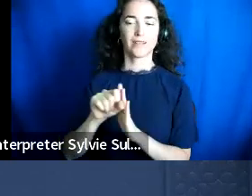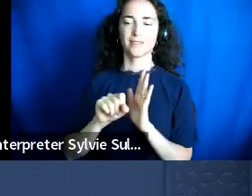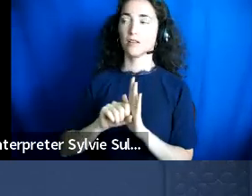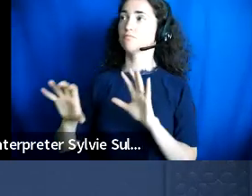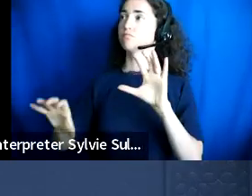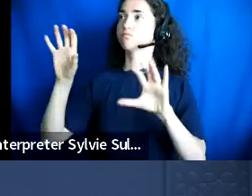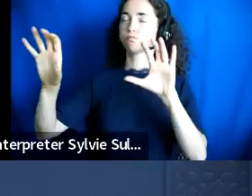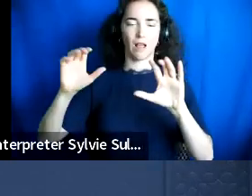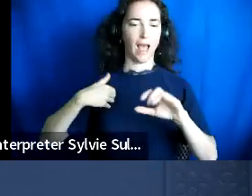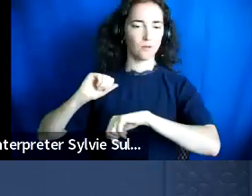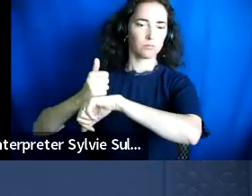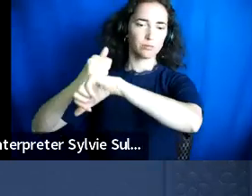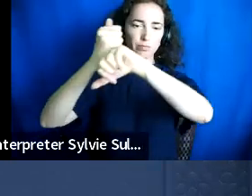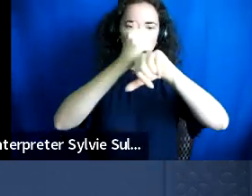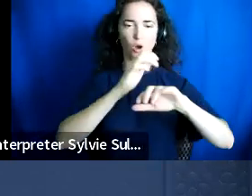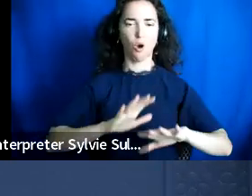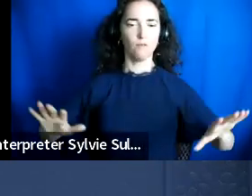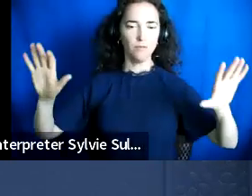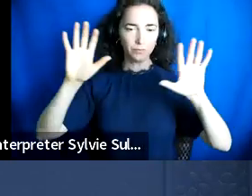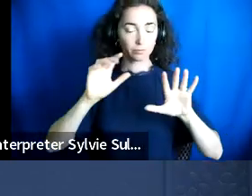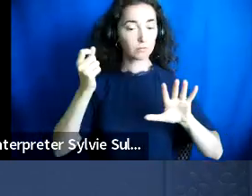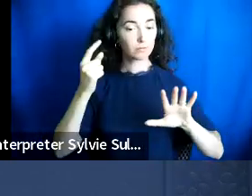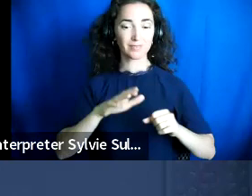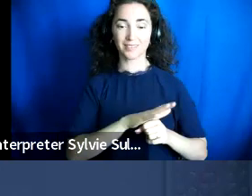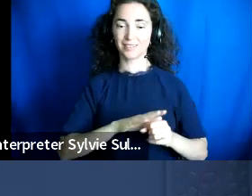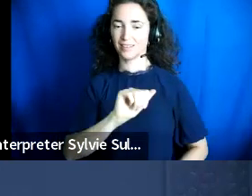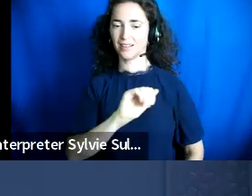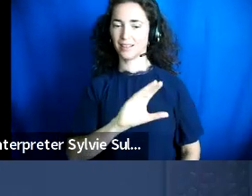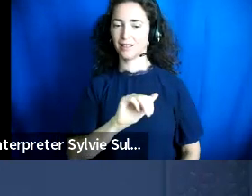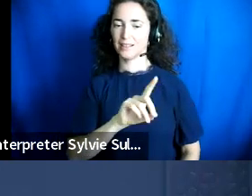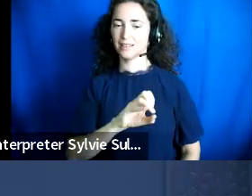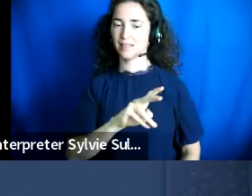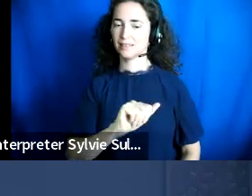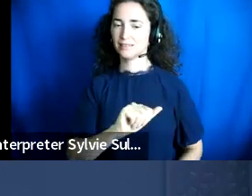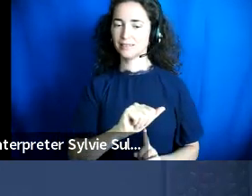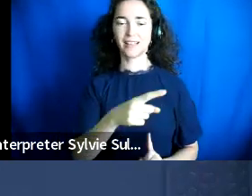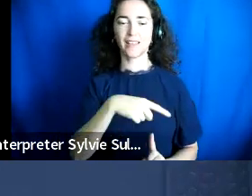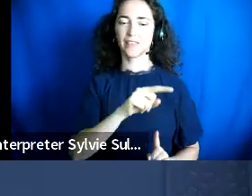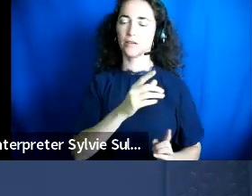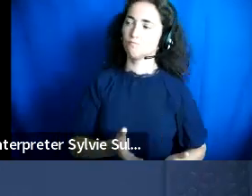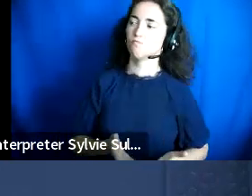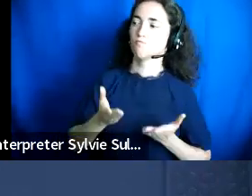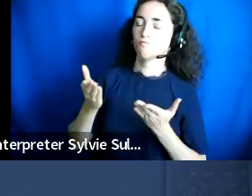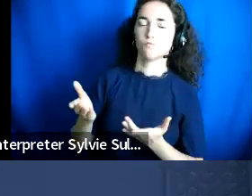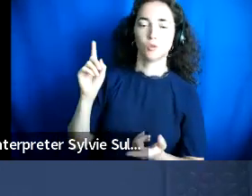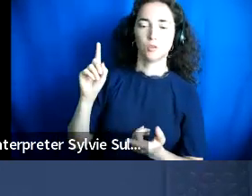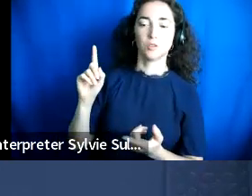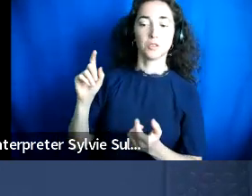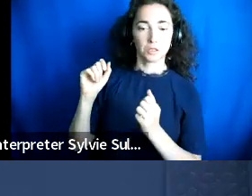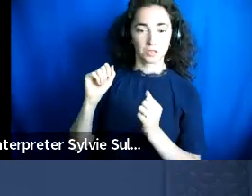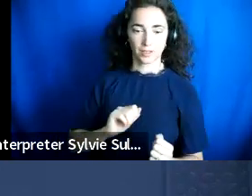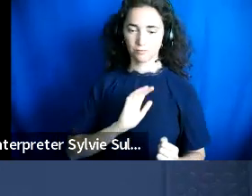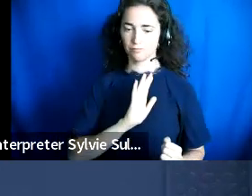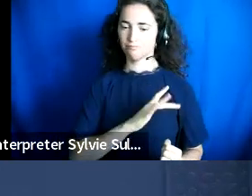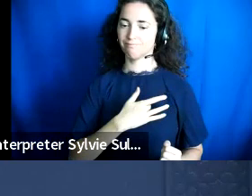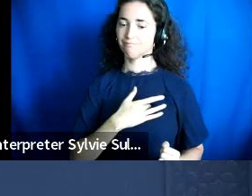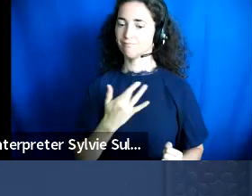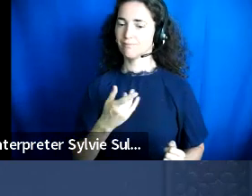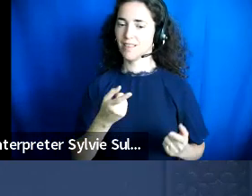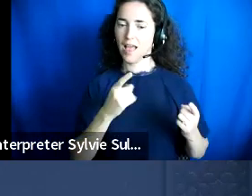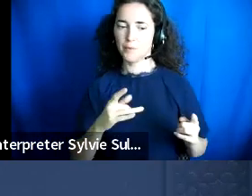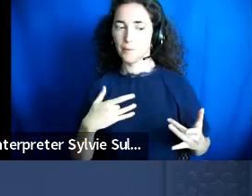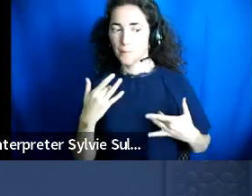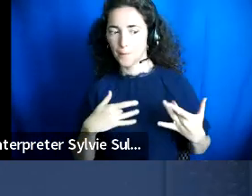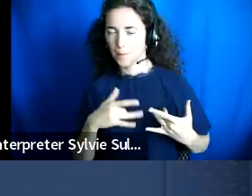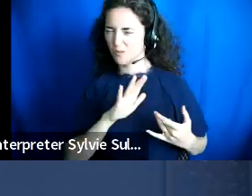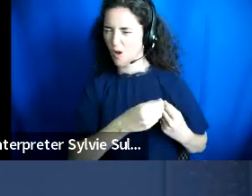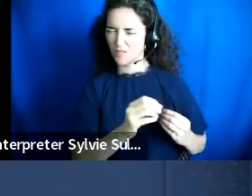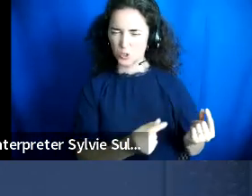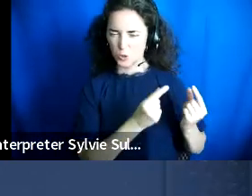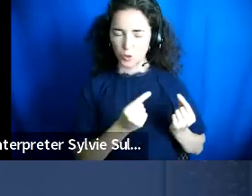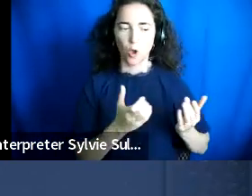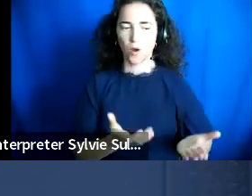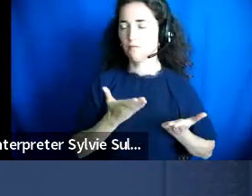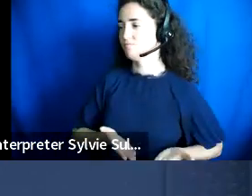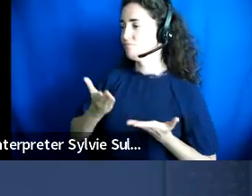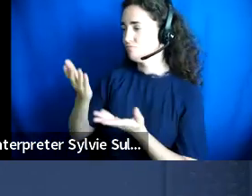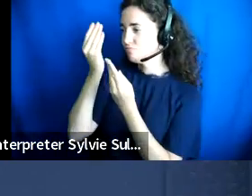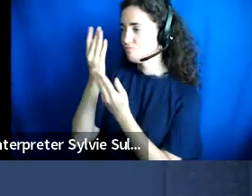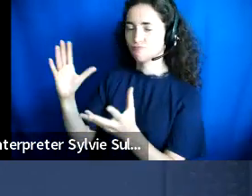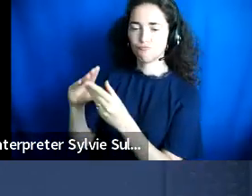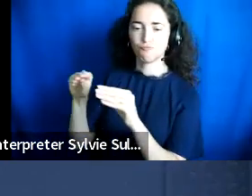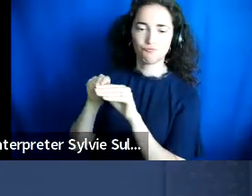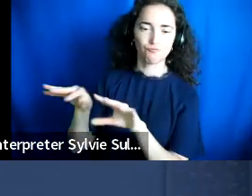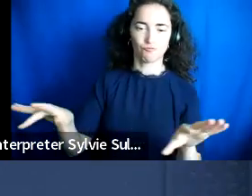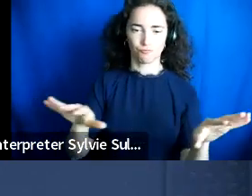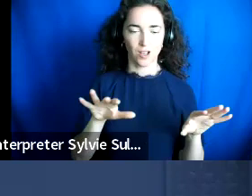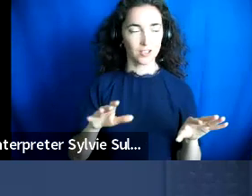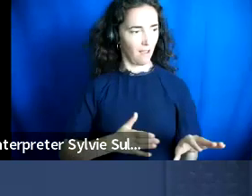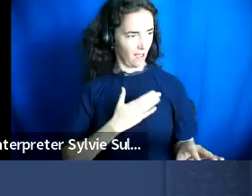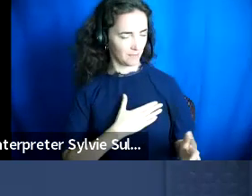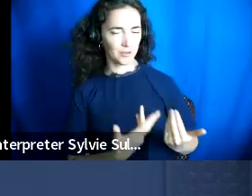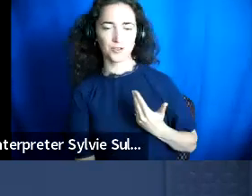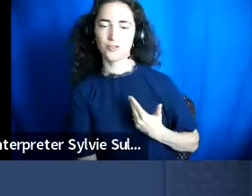But the the 7 families of kadiana submitted a proposal to be able to share the exciting things that they're doing in their office in their region, and so we're glad to have them join our conference.